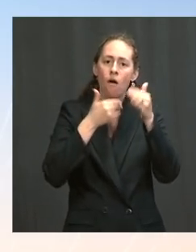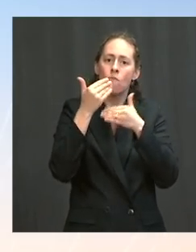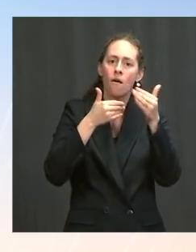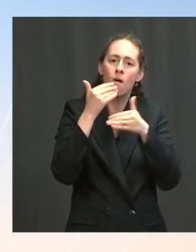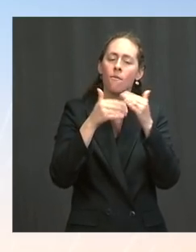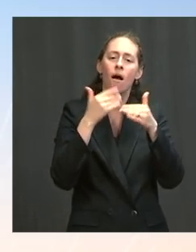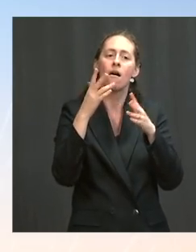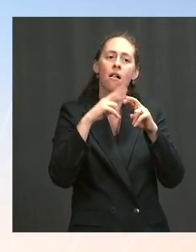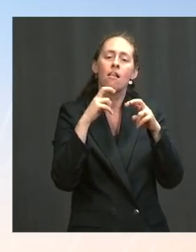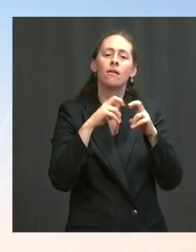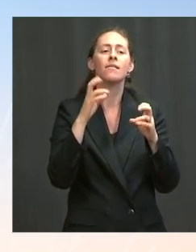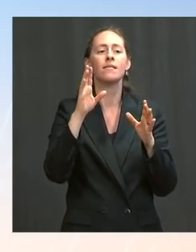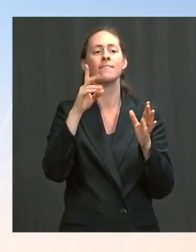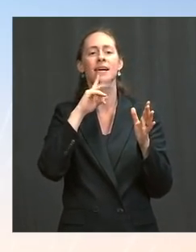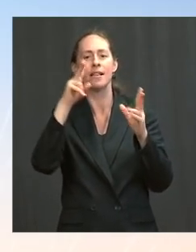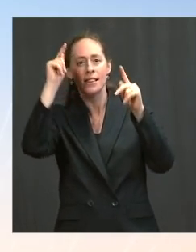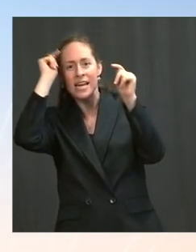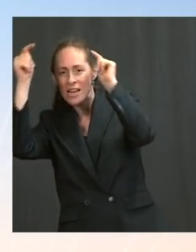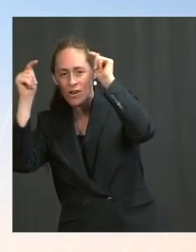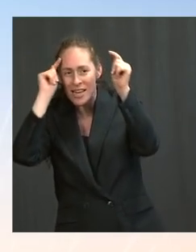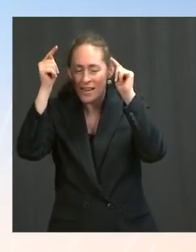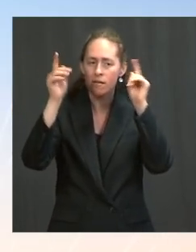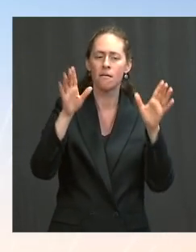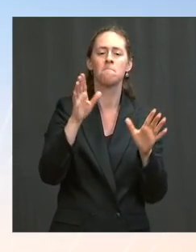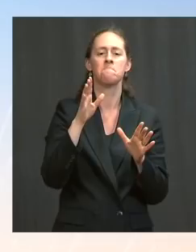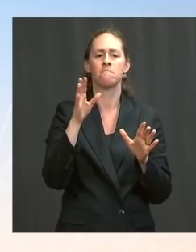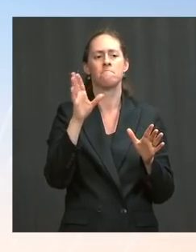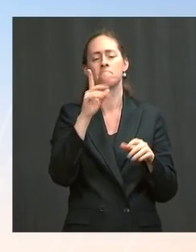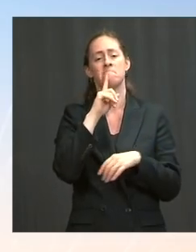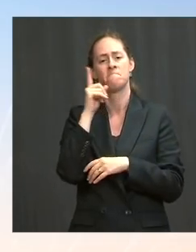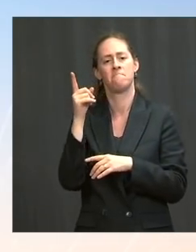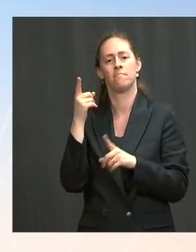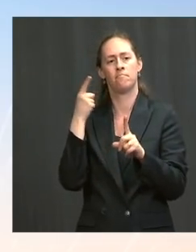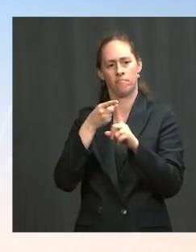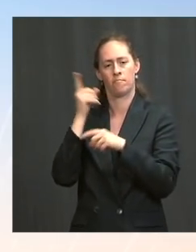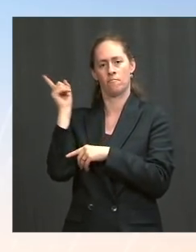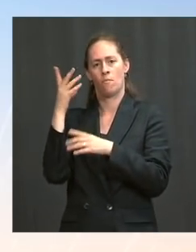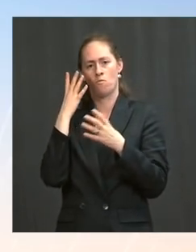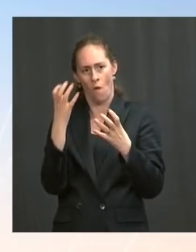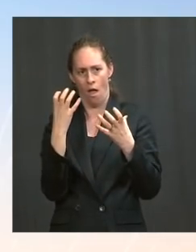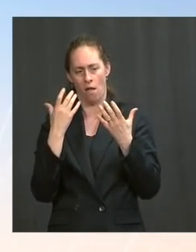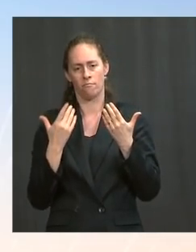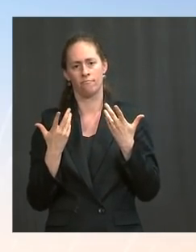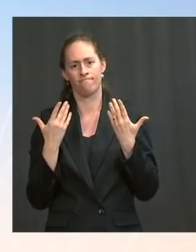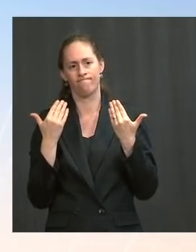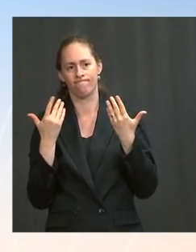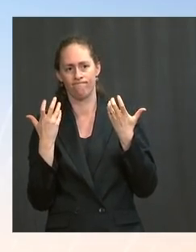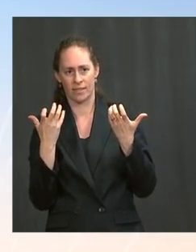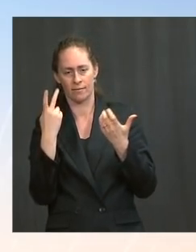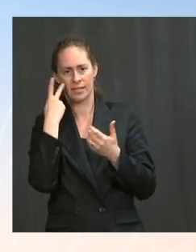The President is focused on selling this package to the American people -- both packages, I should say. That's what he'll be doing tomorrow in Wisconsin.